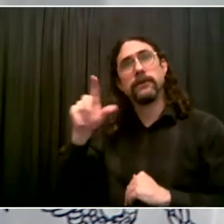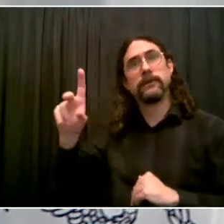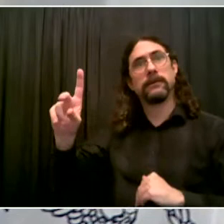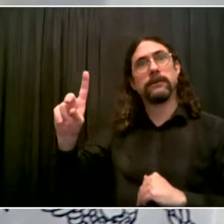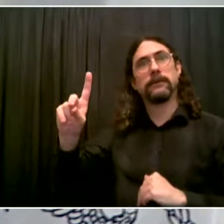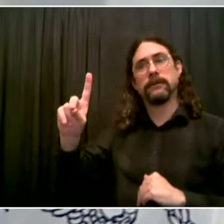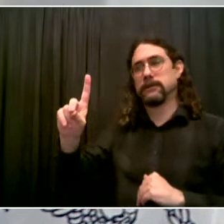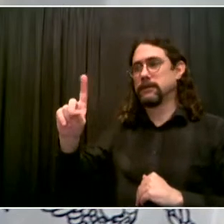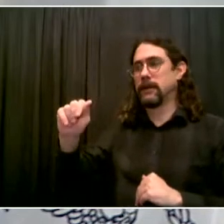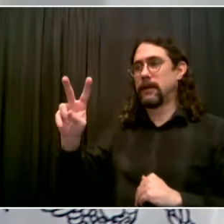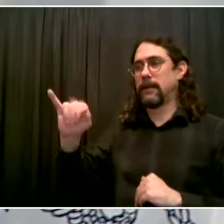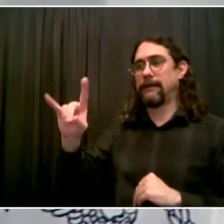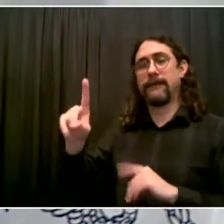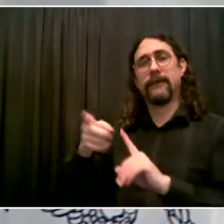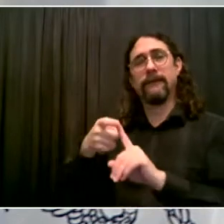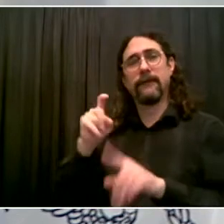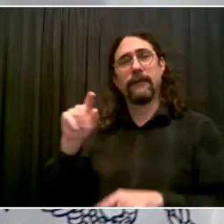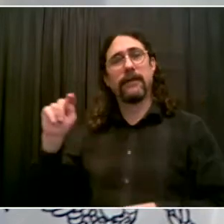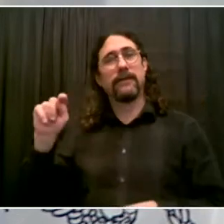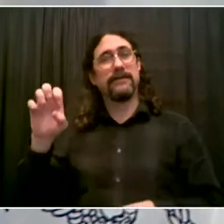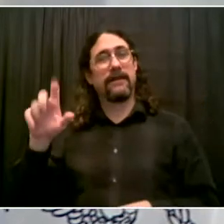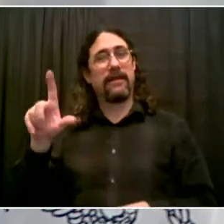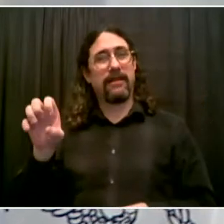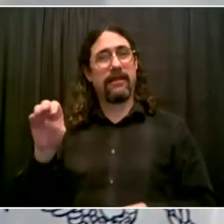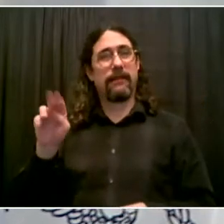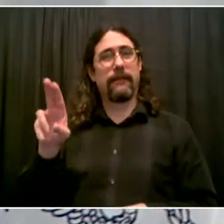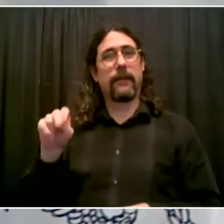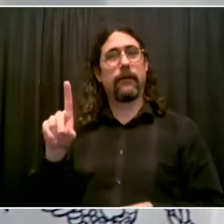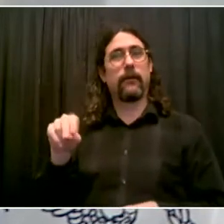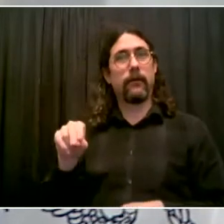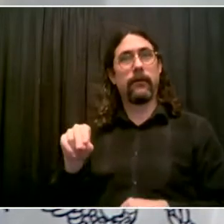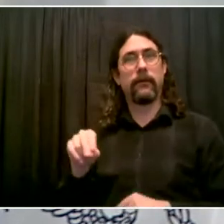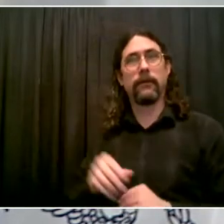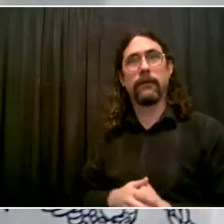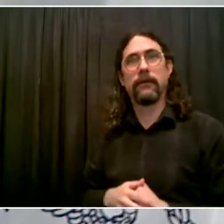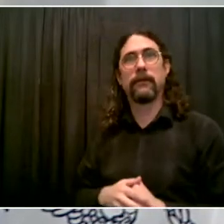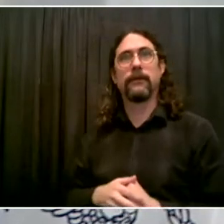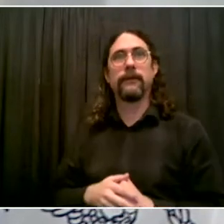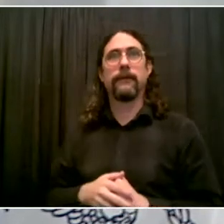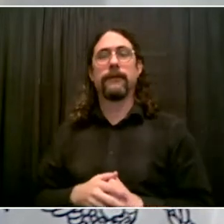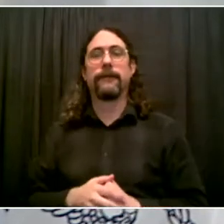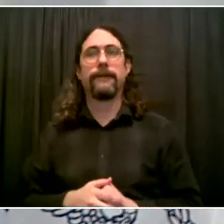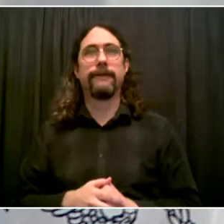COLLEGE AND CAREER. WE HAVE TIME FOR TWO MORE CALLS.